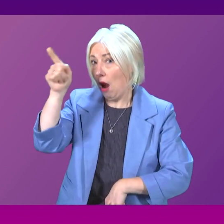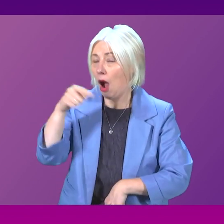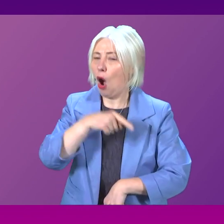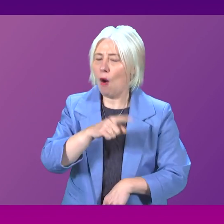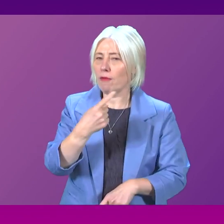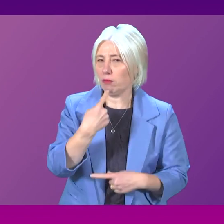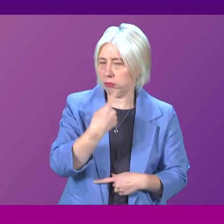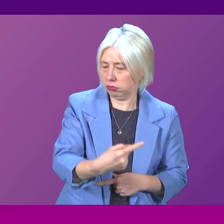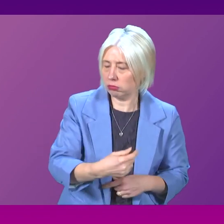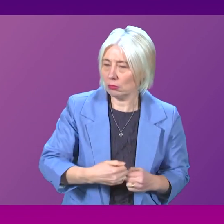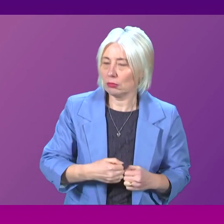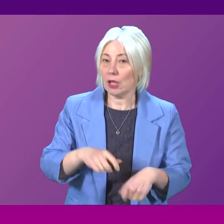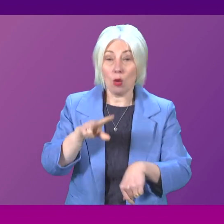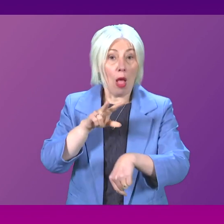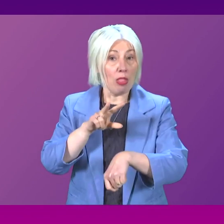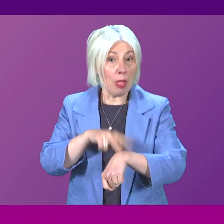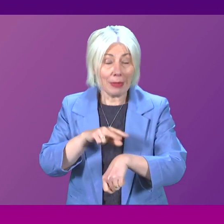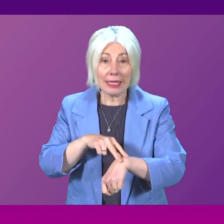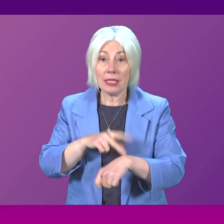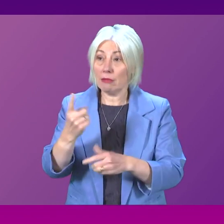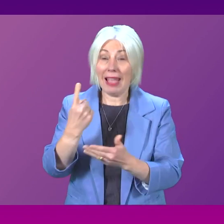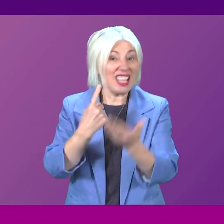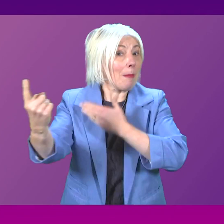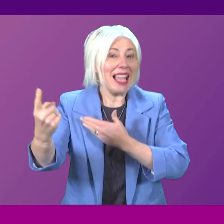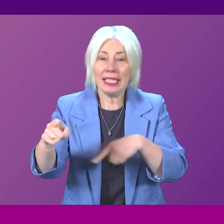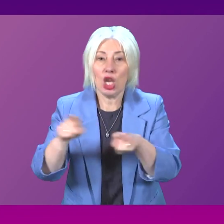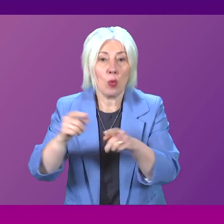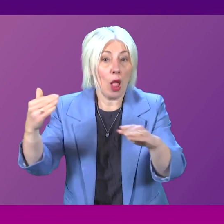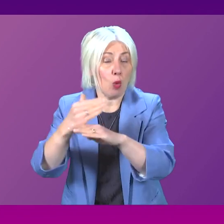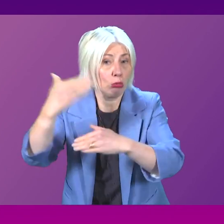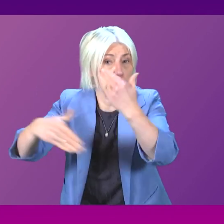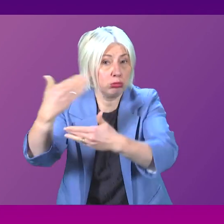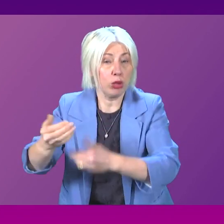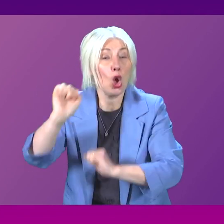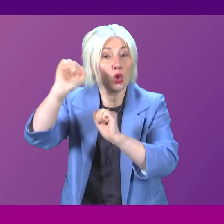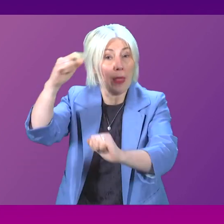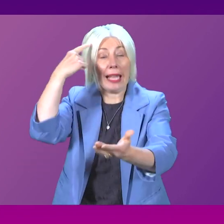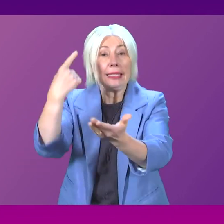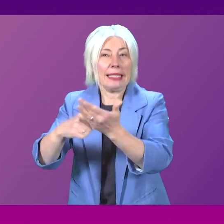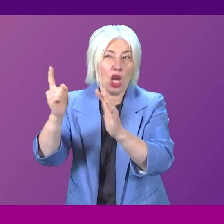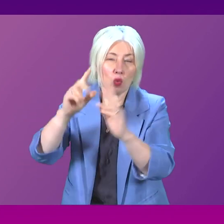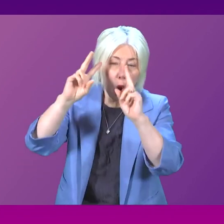Of course, the police are operationally independent, and it is up to them to determine what investigations would be appropriate.